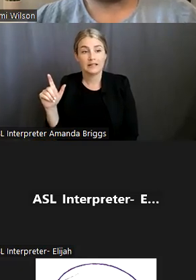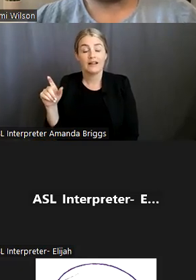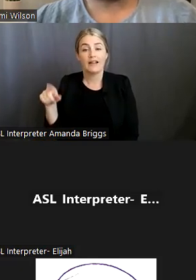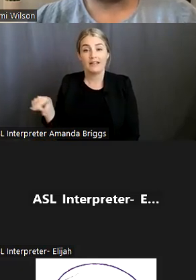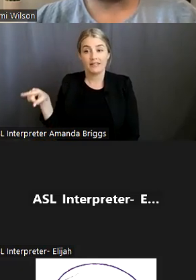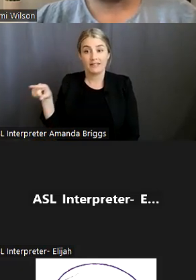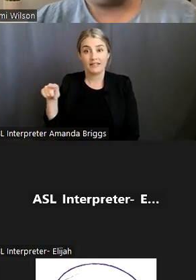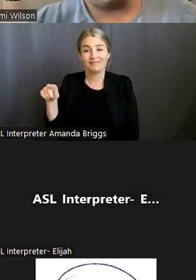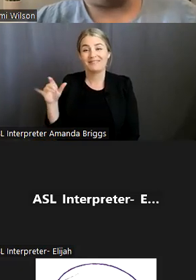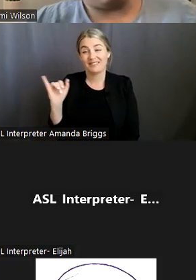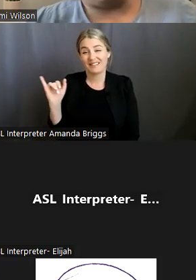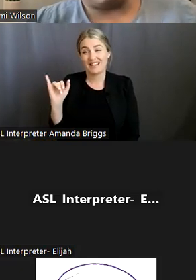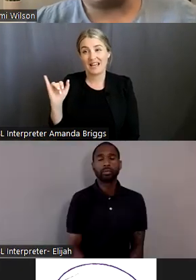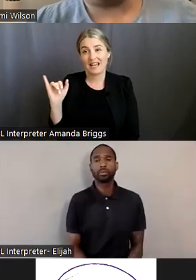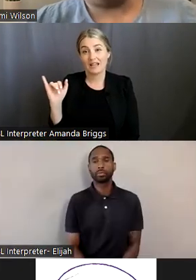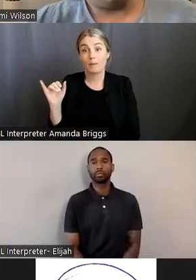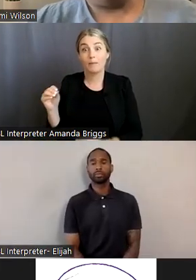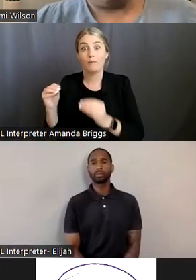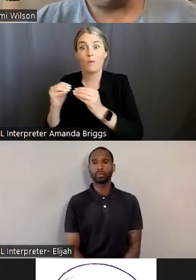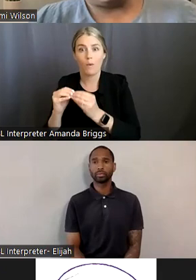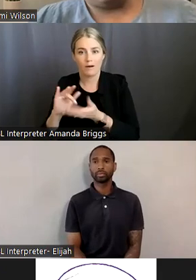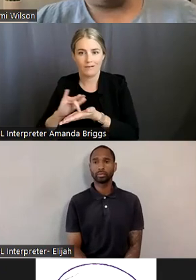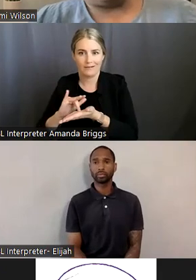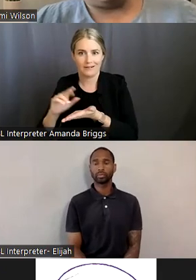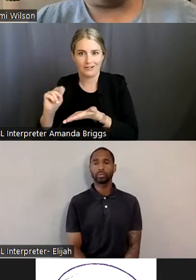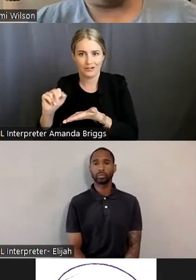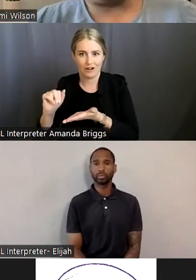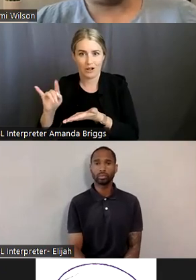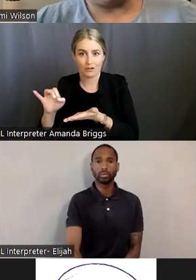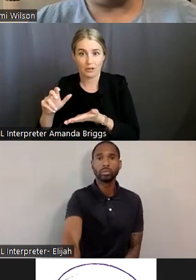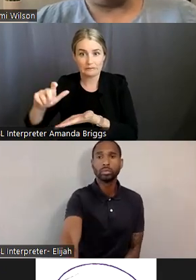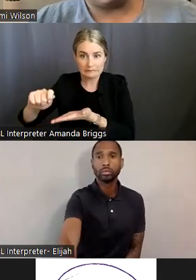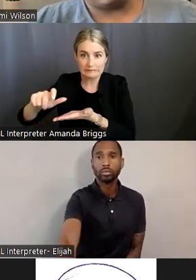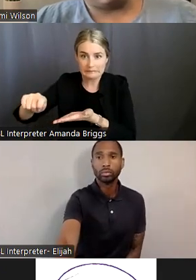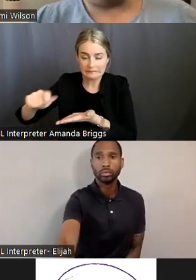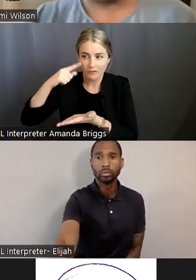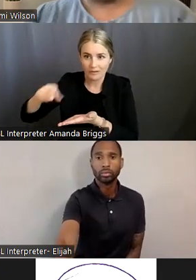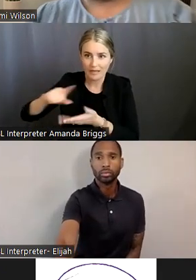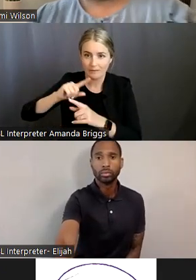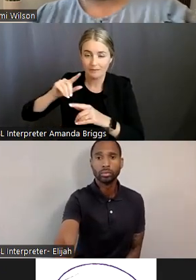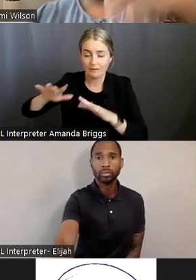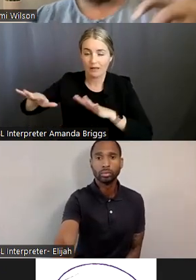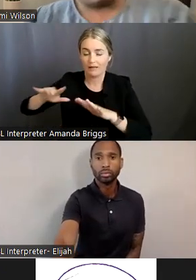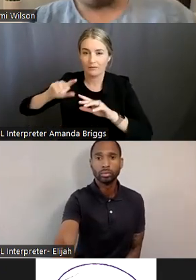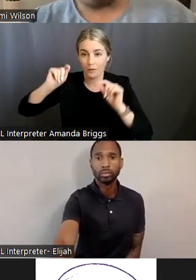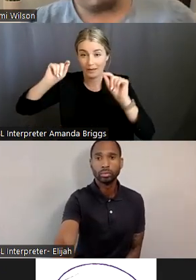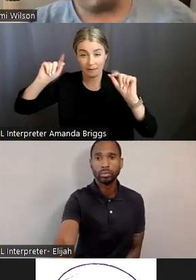it was taking more Naloxone for them to respond and come out of that overdose.